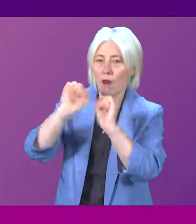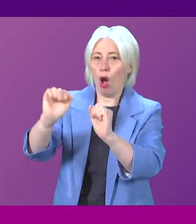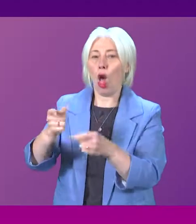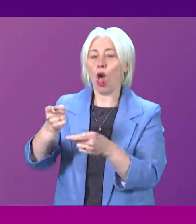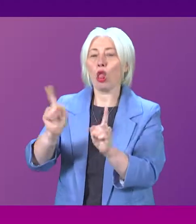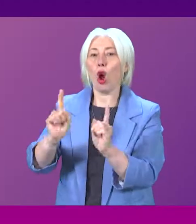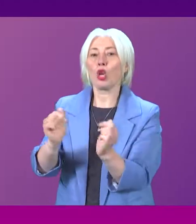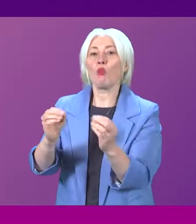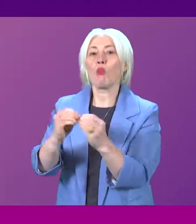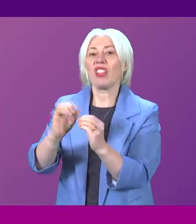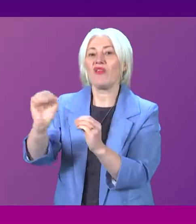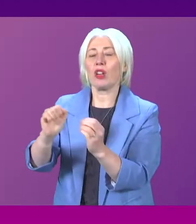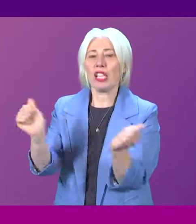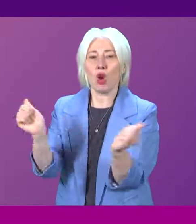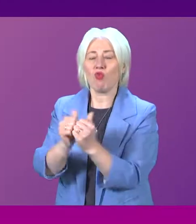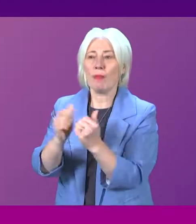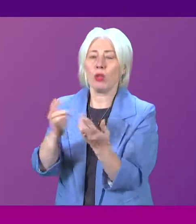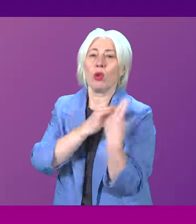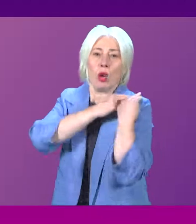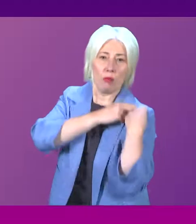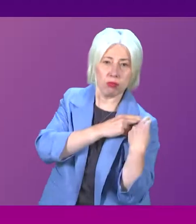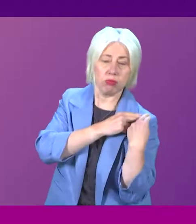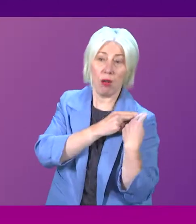on this important role on behalf of the people of Scotland.